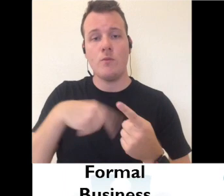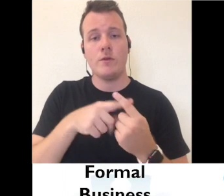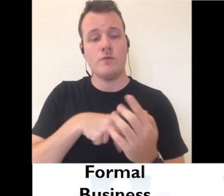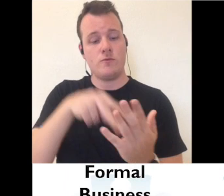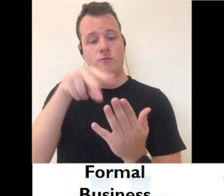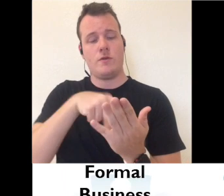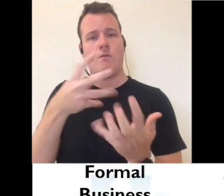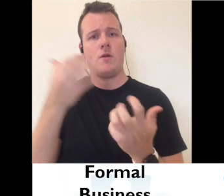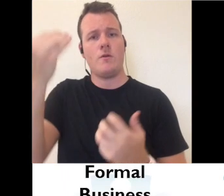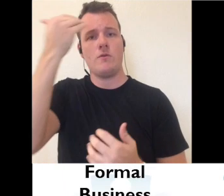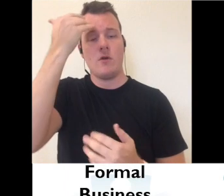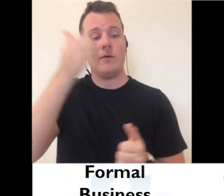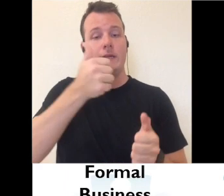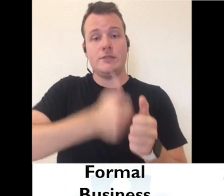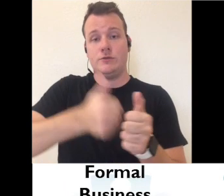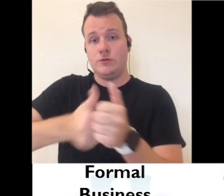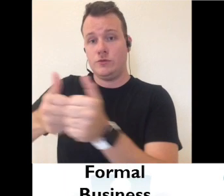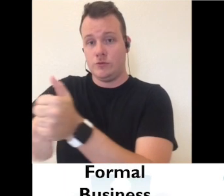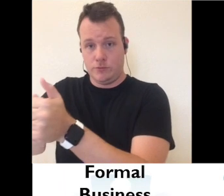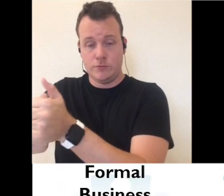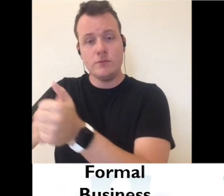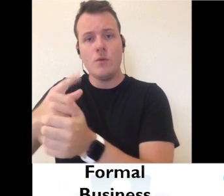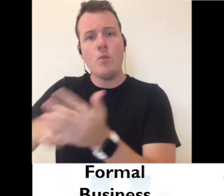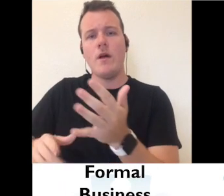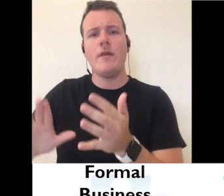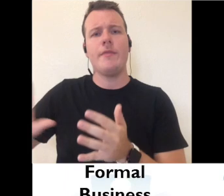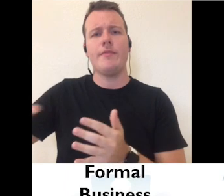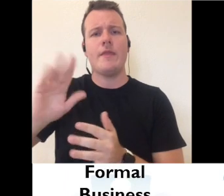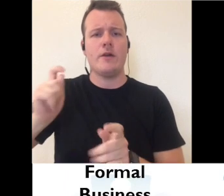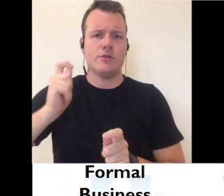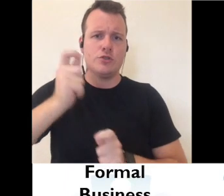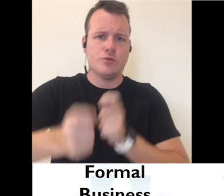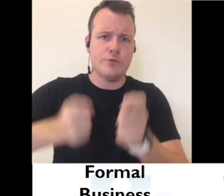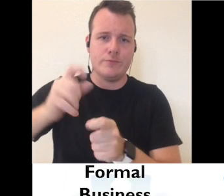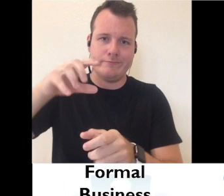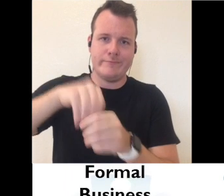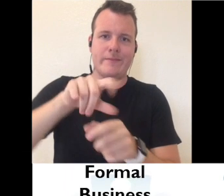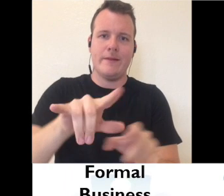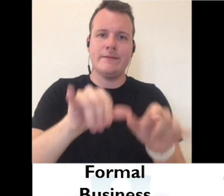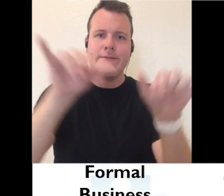the system and anything that sets your company apart from the others. If the